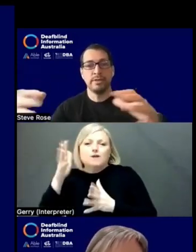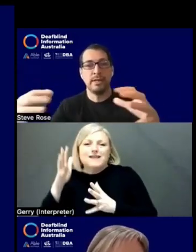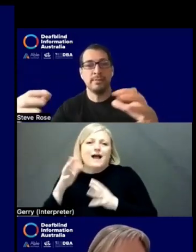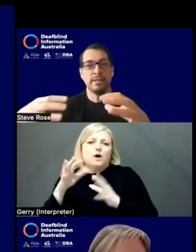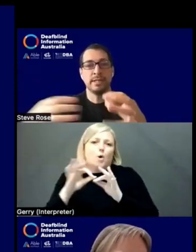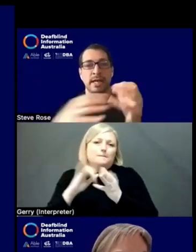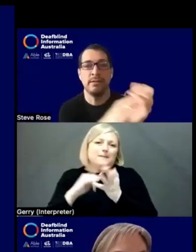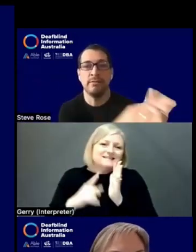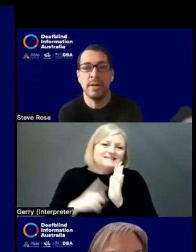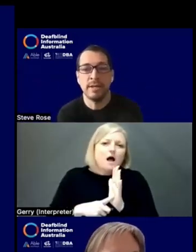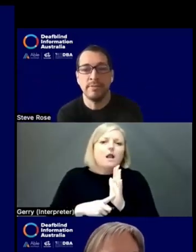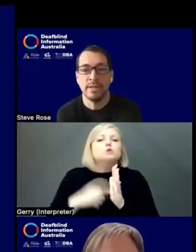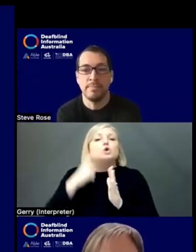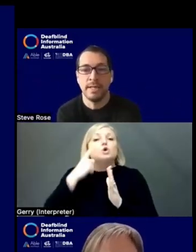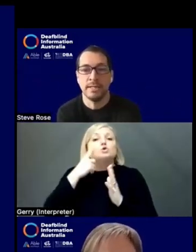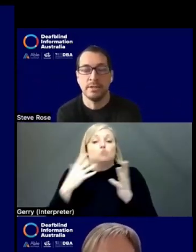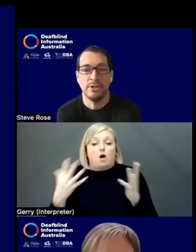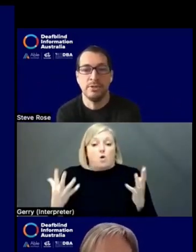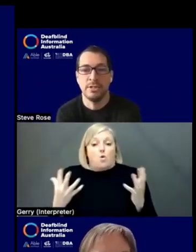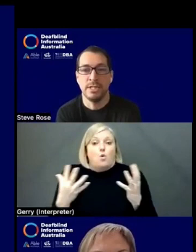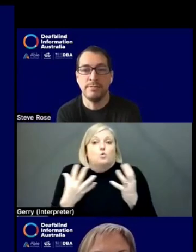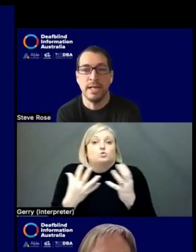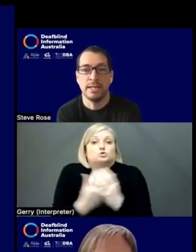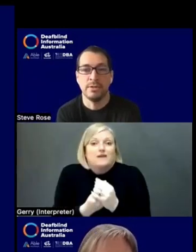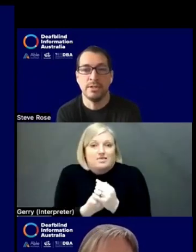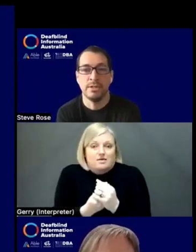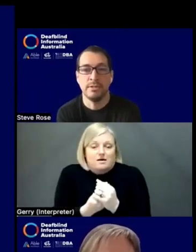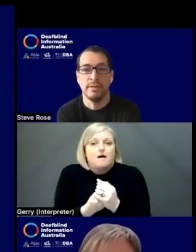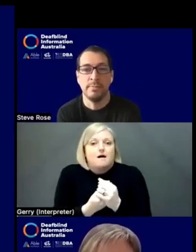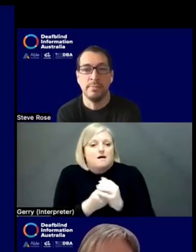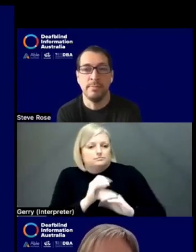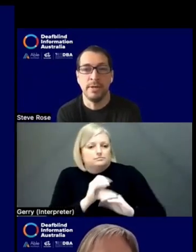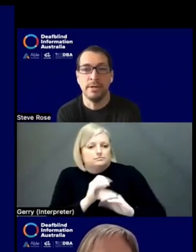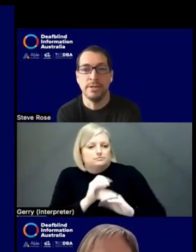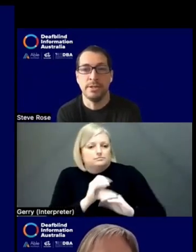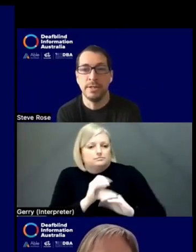of those elements together about giving the best opportunity for language to develop and emerge.